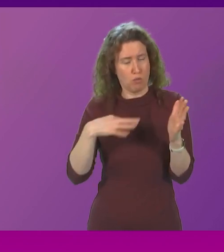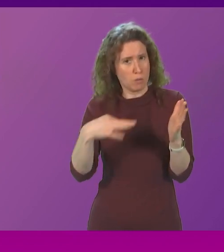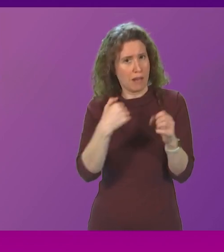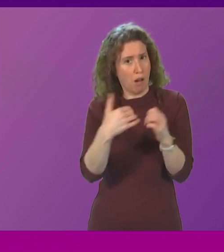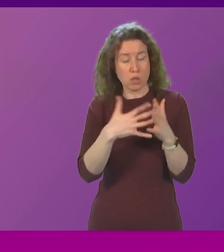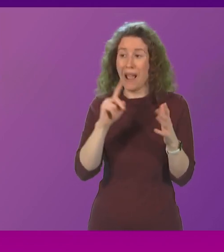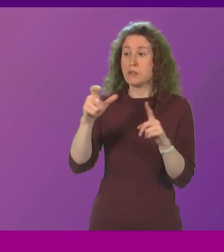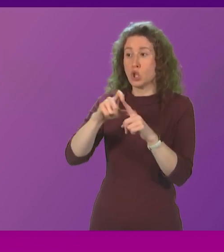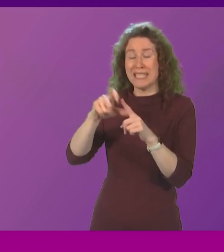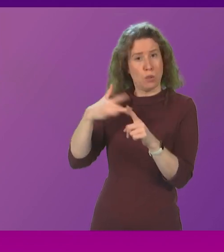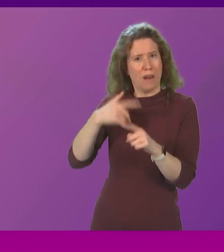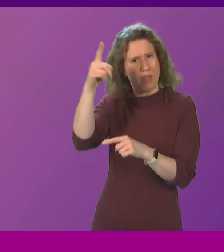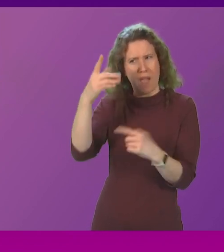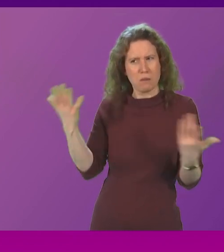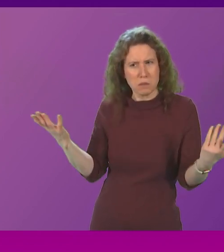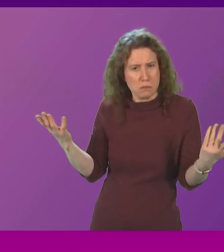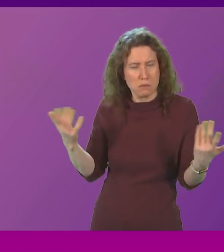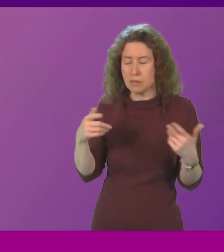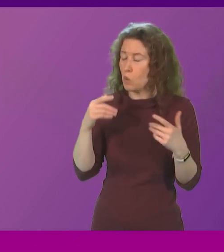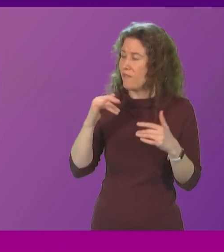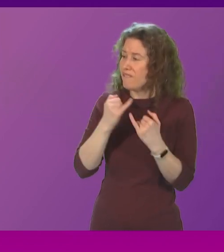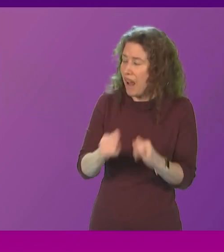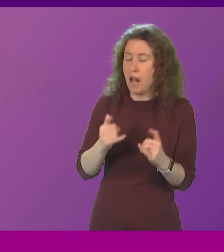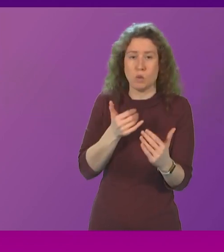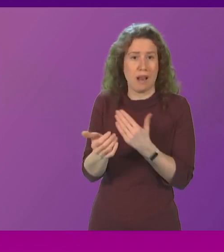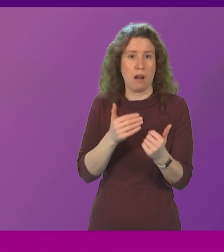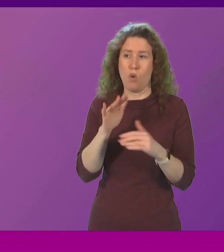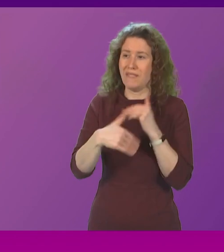He has failed to tackle poverty over 10 years as a Government minister.